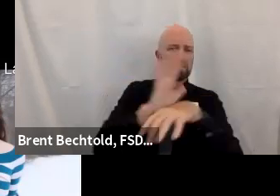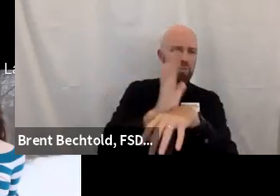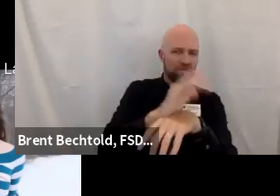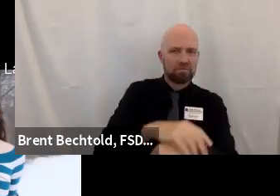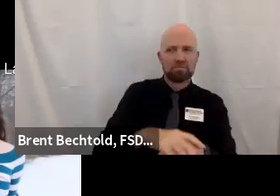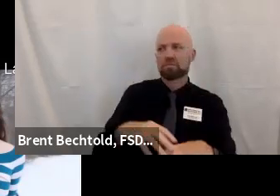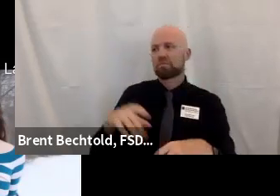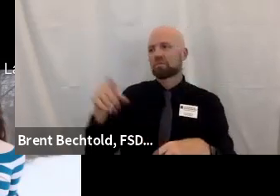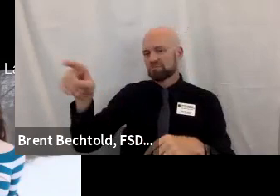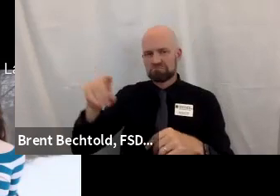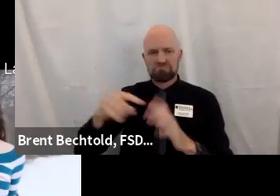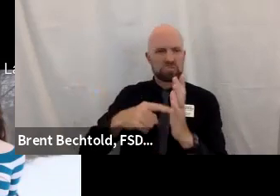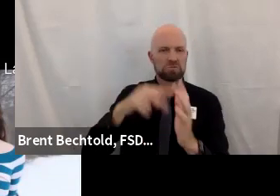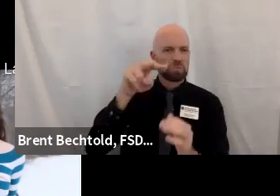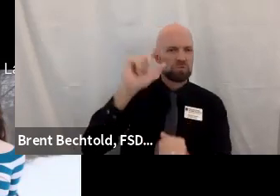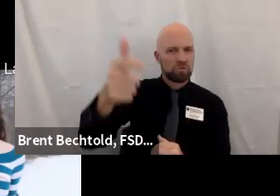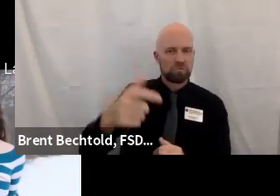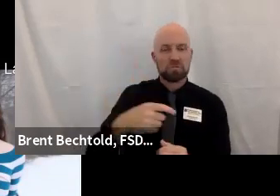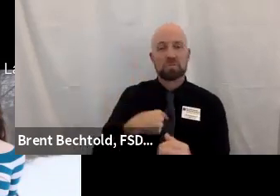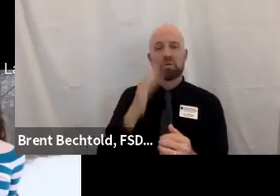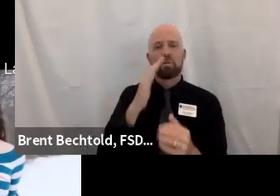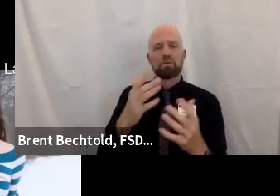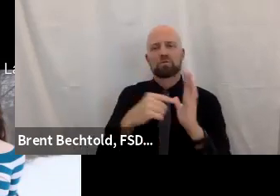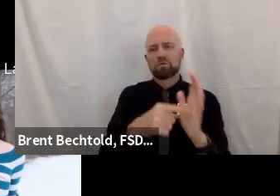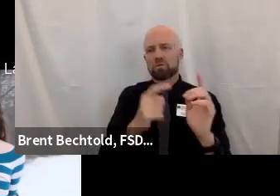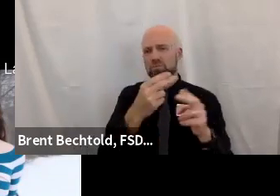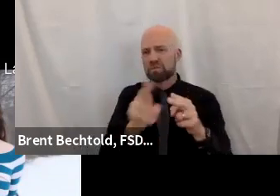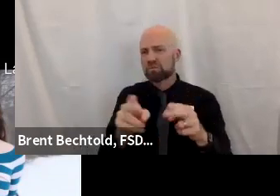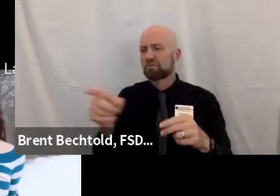One is "Let it Go" and then we'll watch the next one